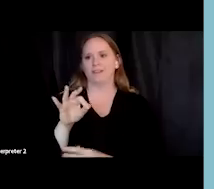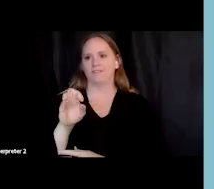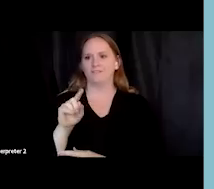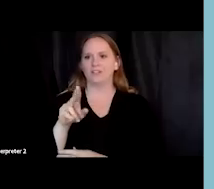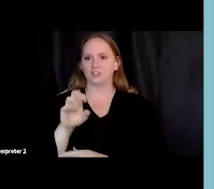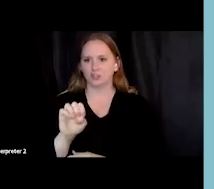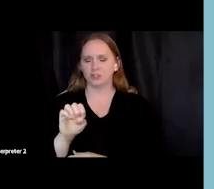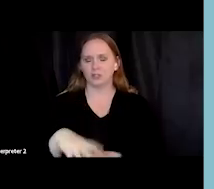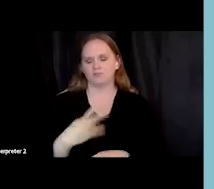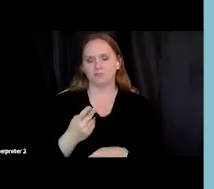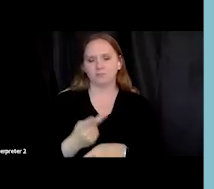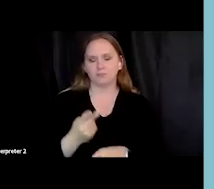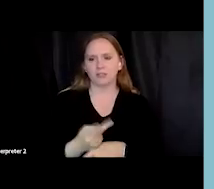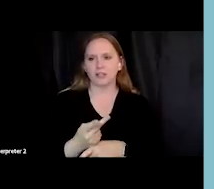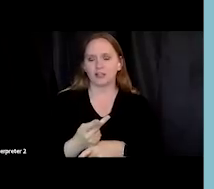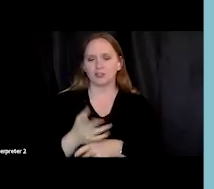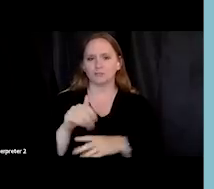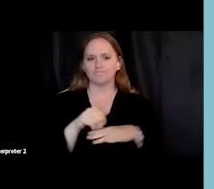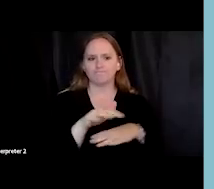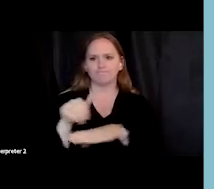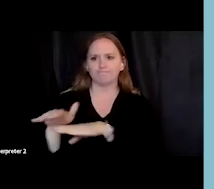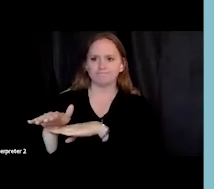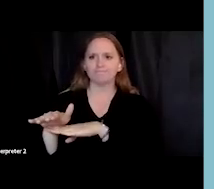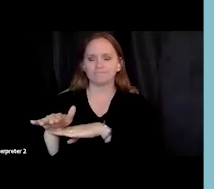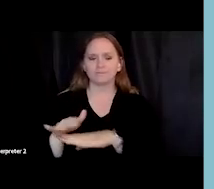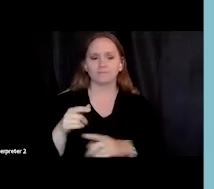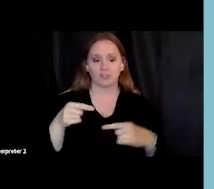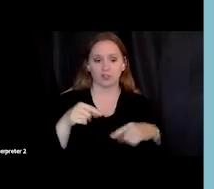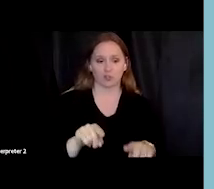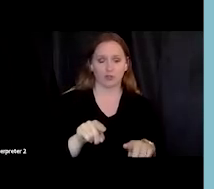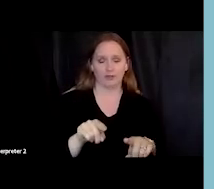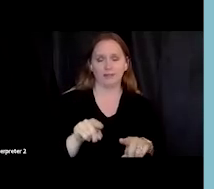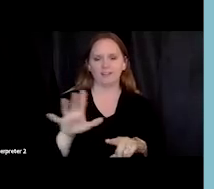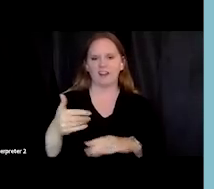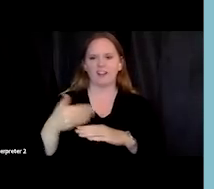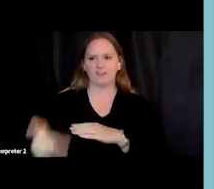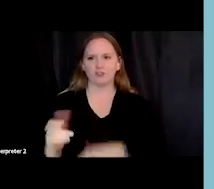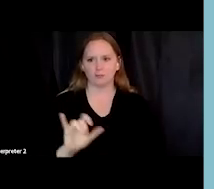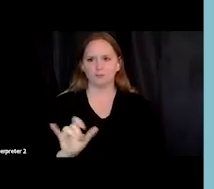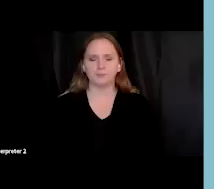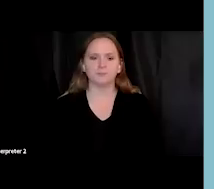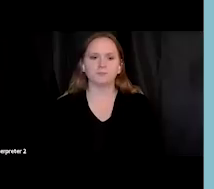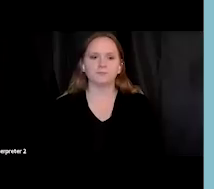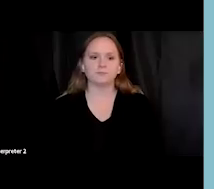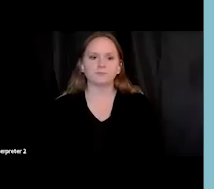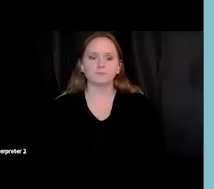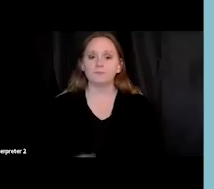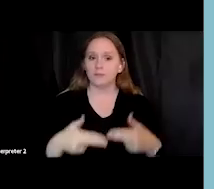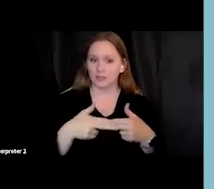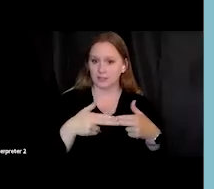to them during and after today's presentation. The slides are available now on the website.